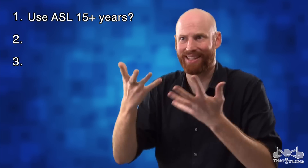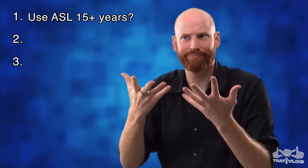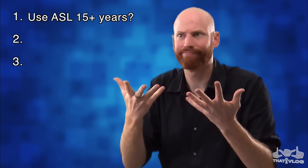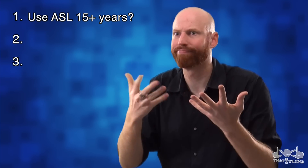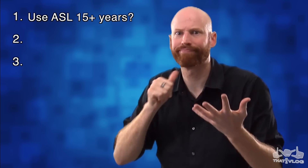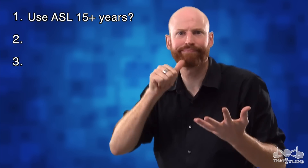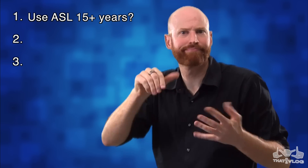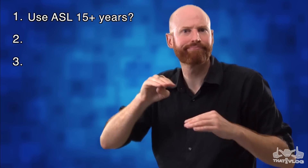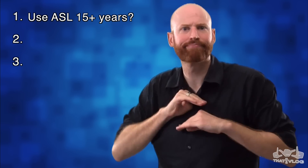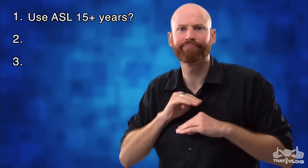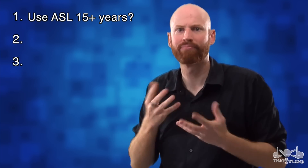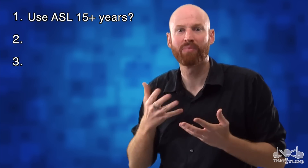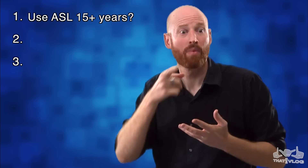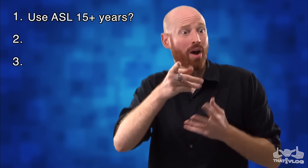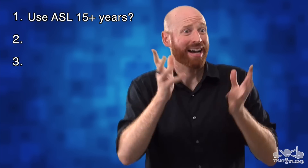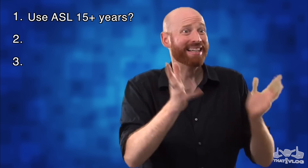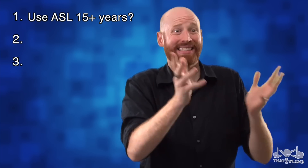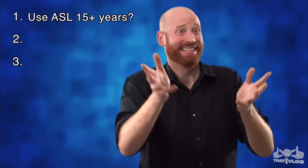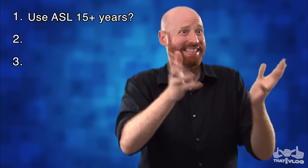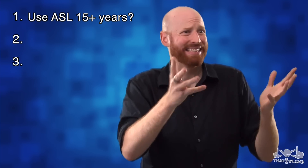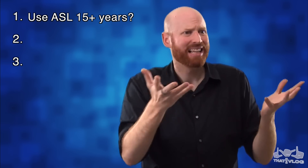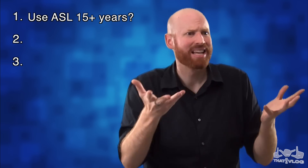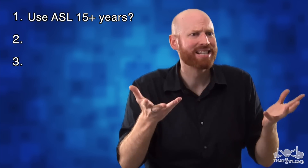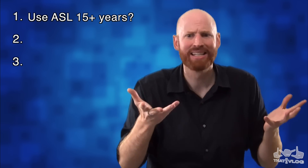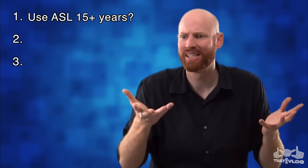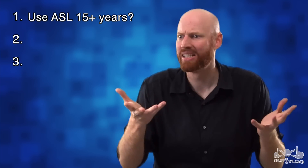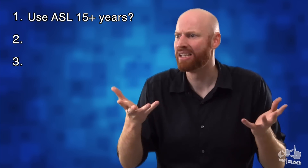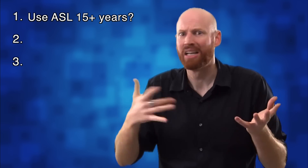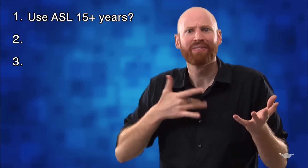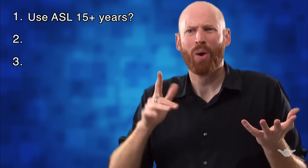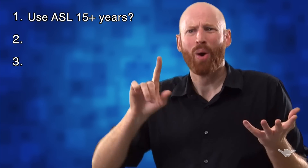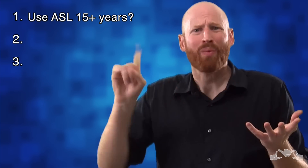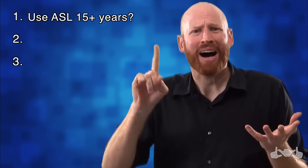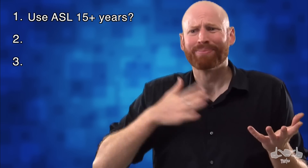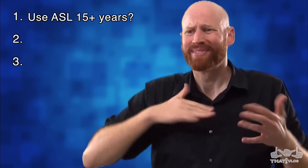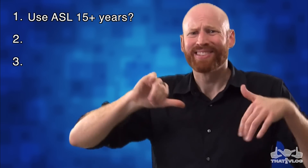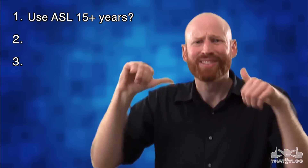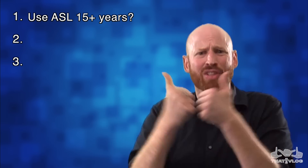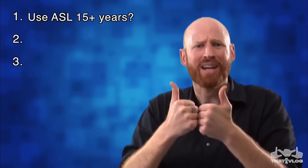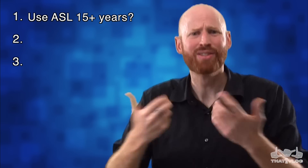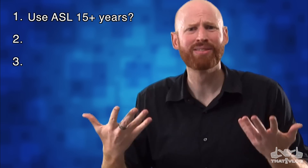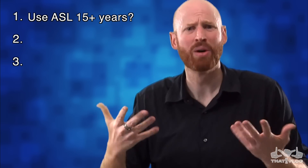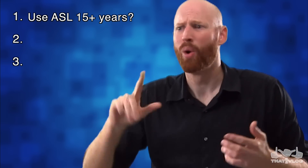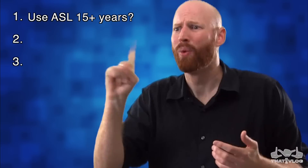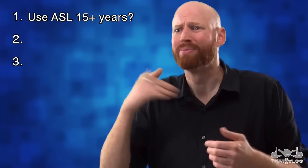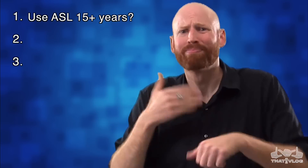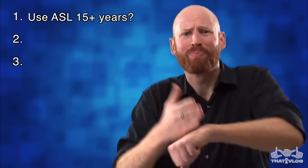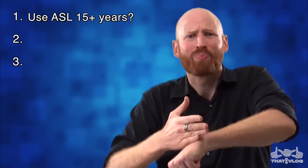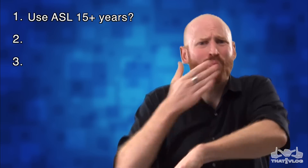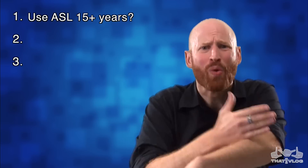go to workshops and feel you're really not satisfied? You're talking with people and you get this sense of, "Where is my challenge?"